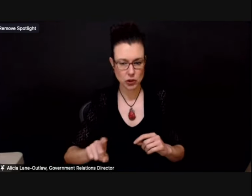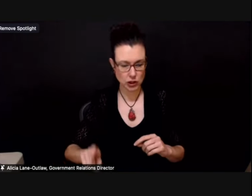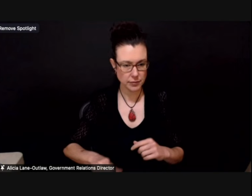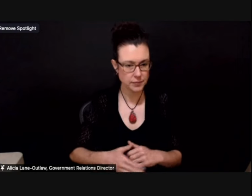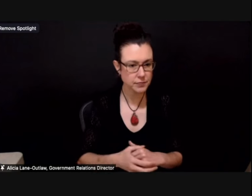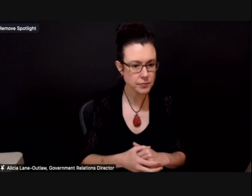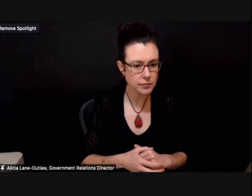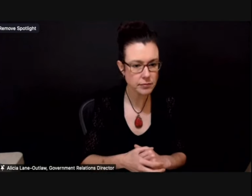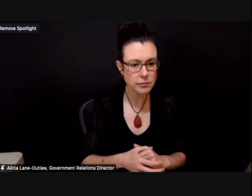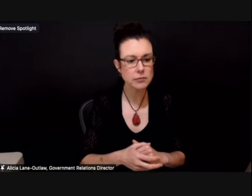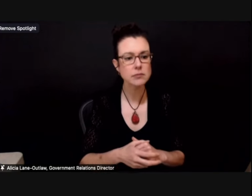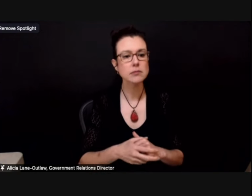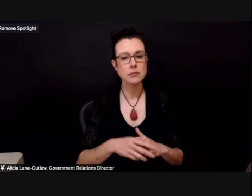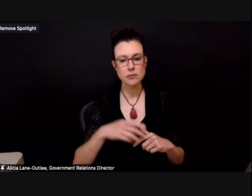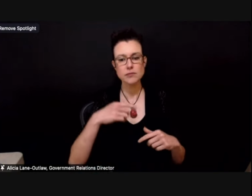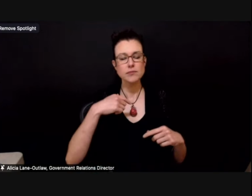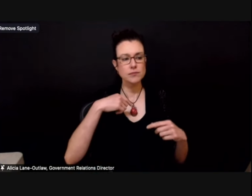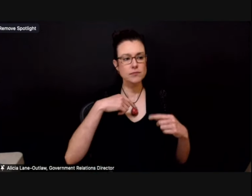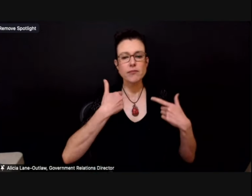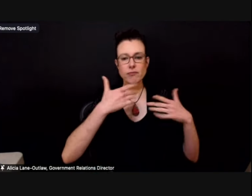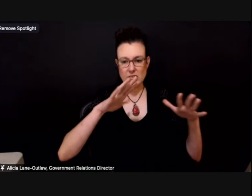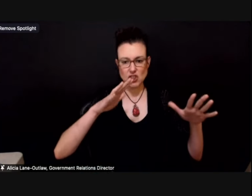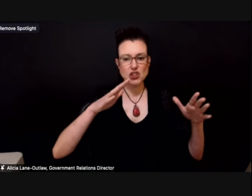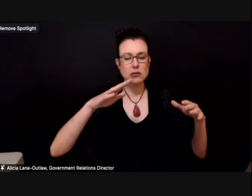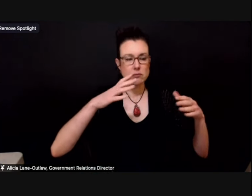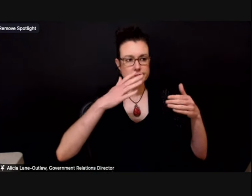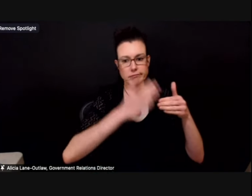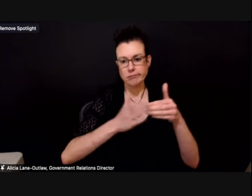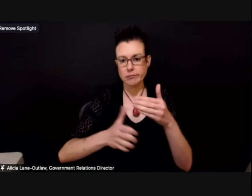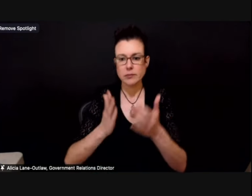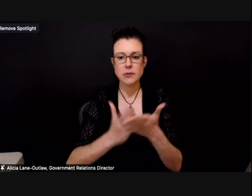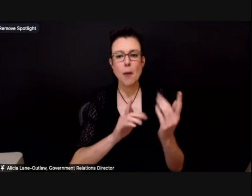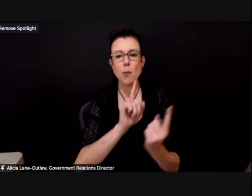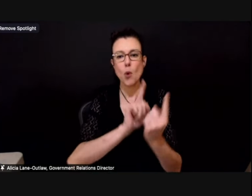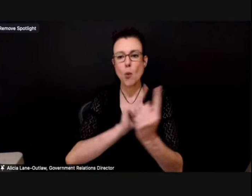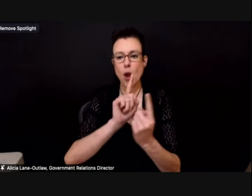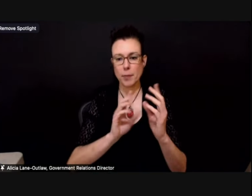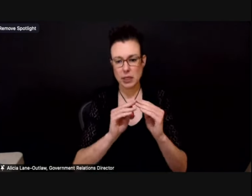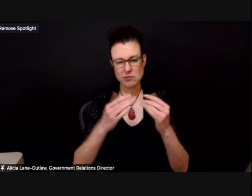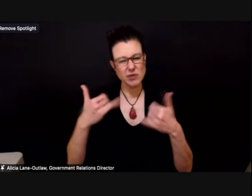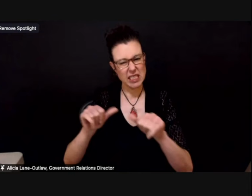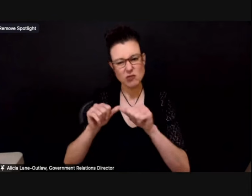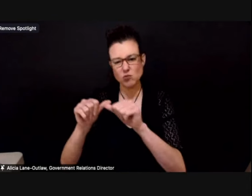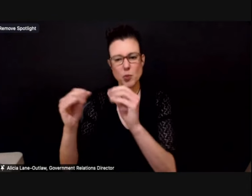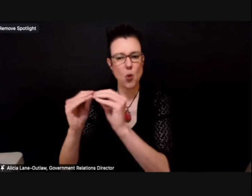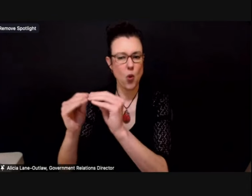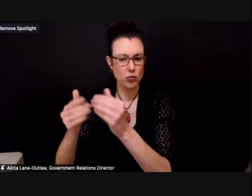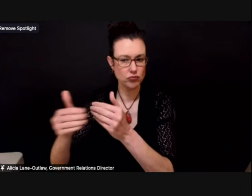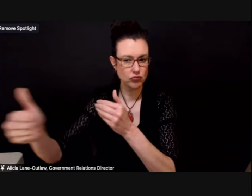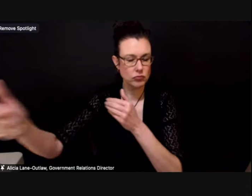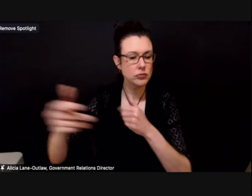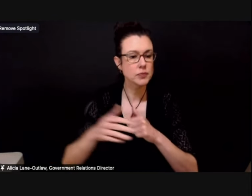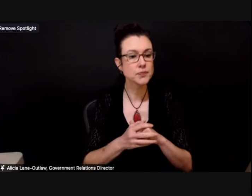We have done some 1:1 meetings and those will continue